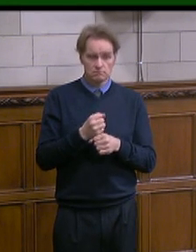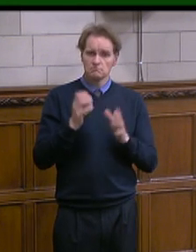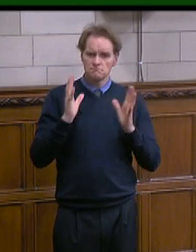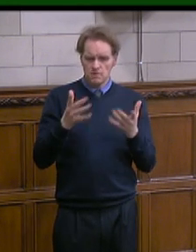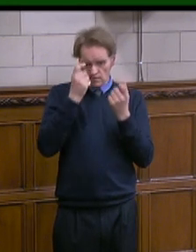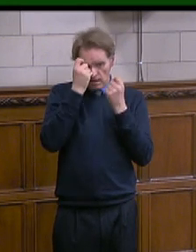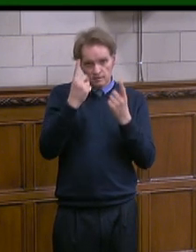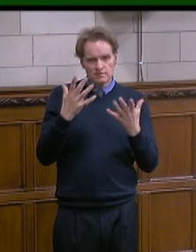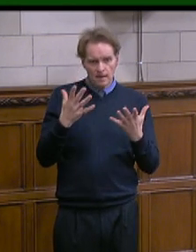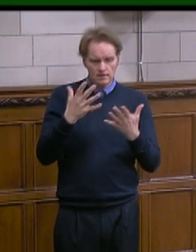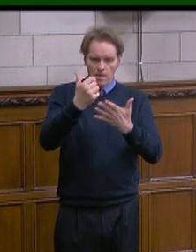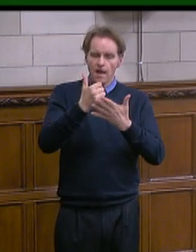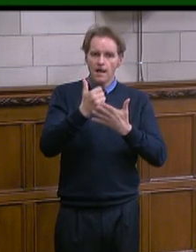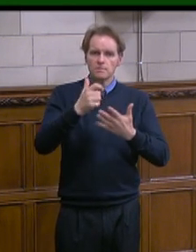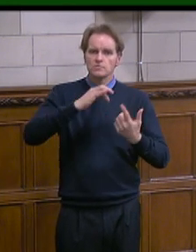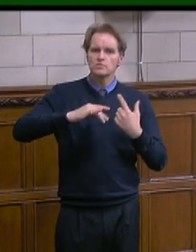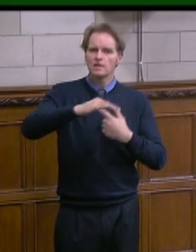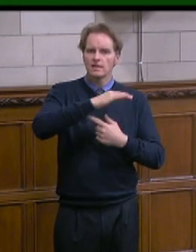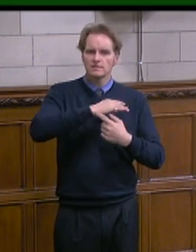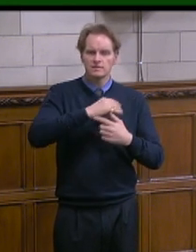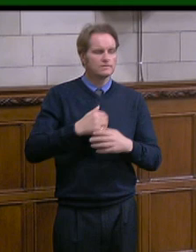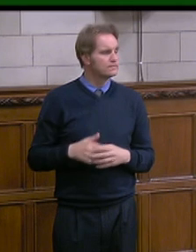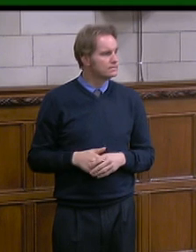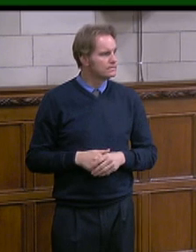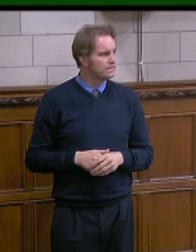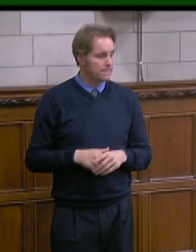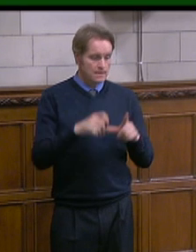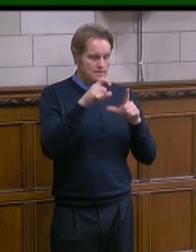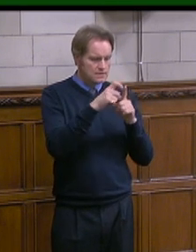of British Sign Language, because the Department for Work and Pensions issued a report last